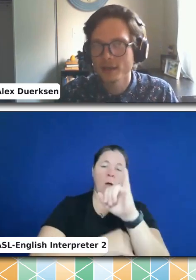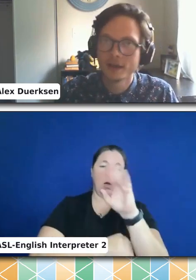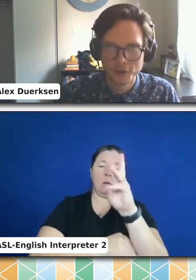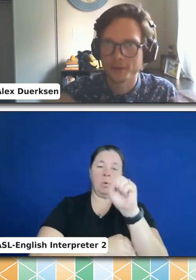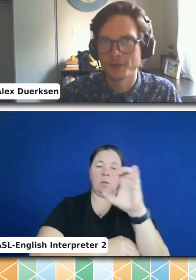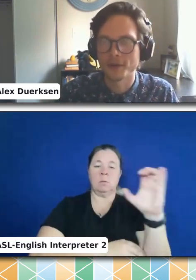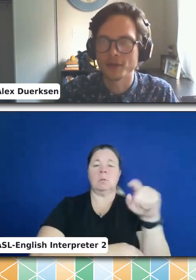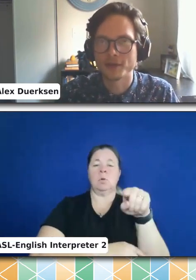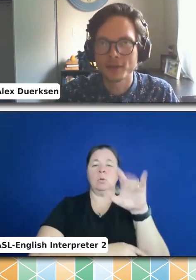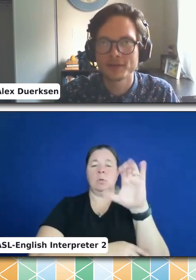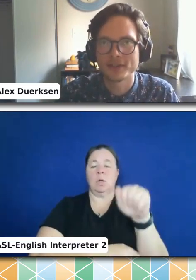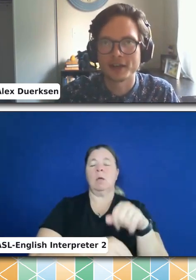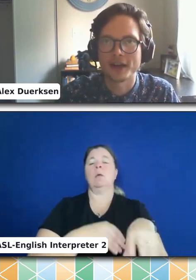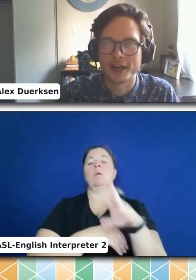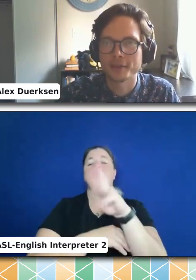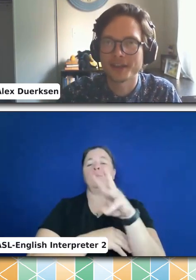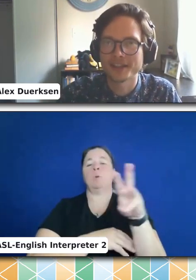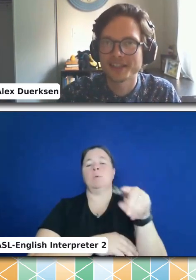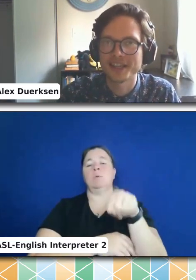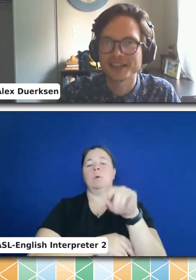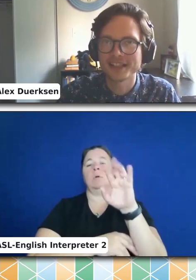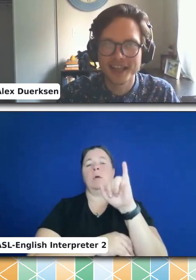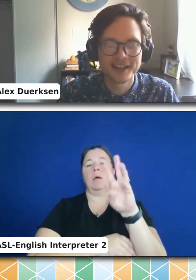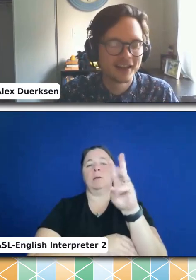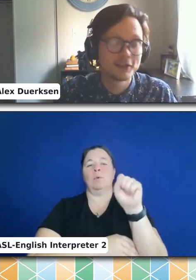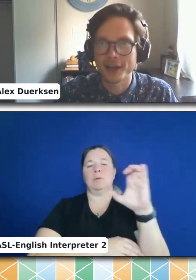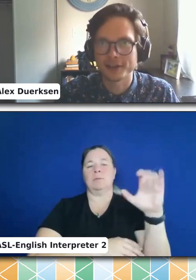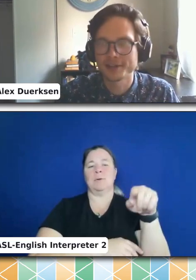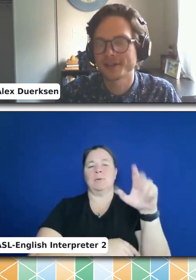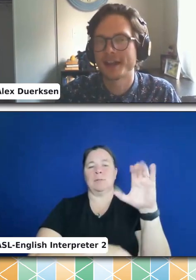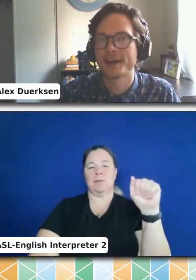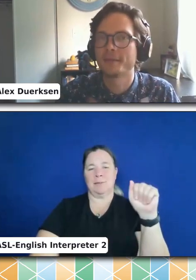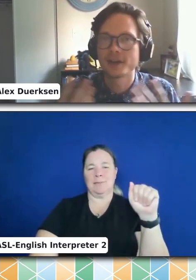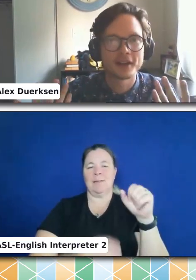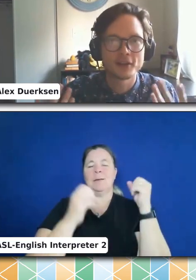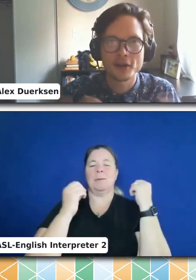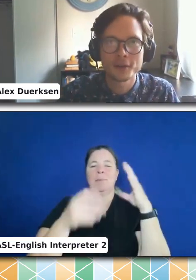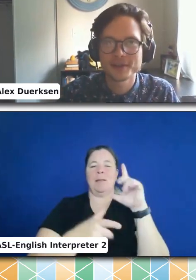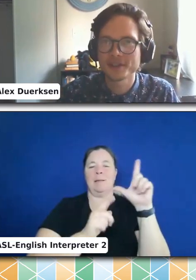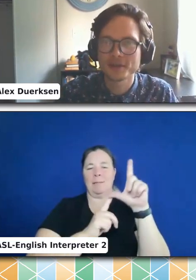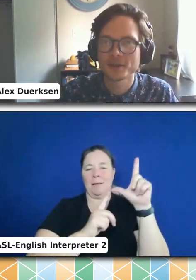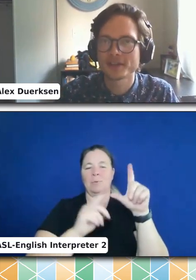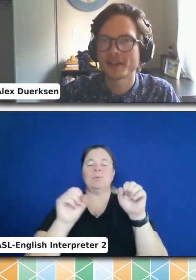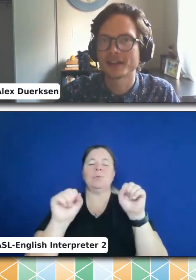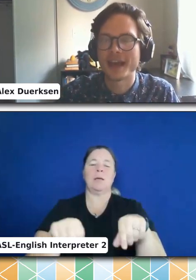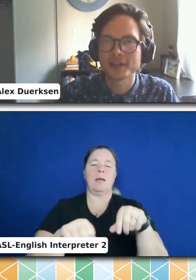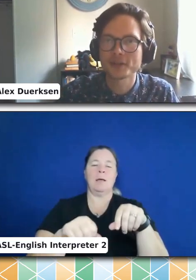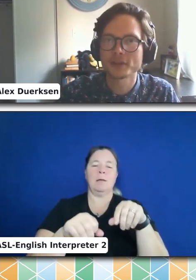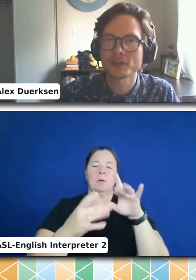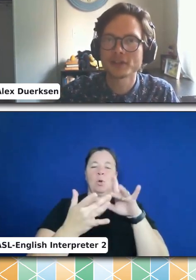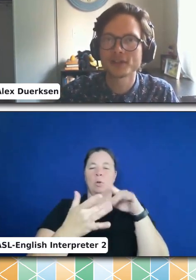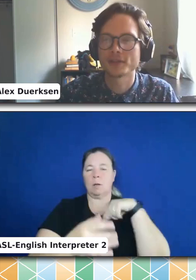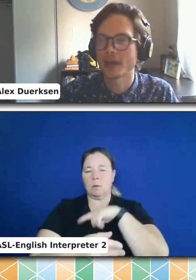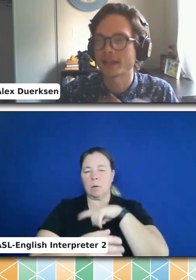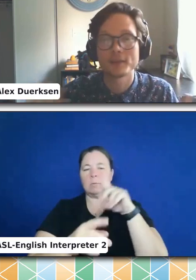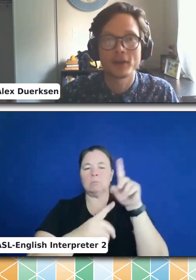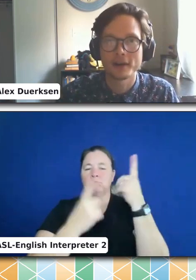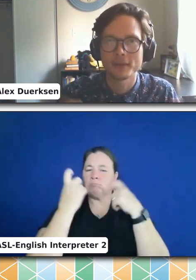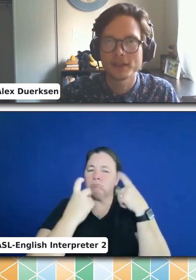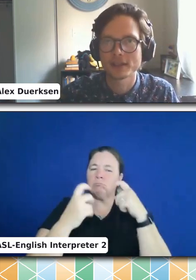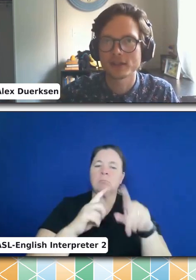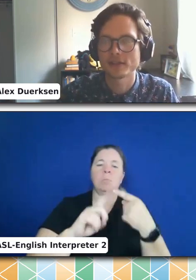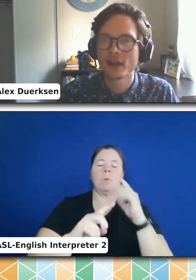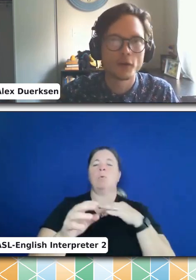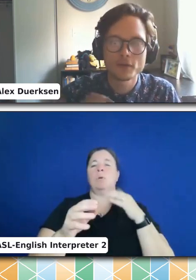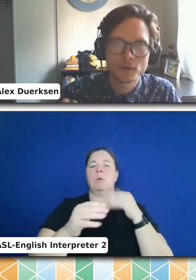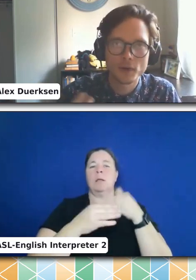Www.iwscc.ca. It's a lot of letters, um, but you can always reach out to us to ask questions, to ask about our upcoming sessions.